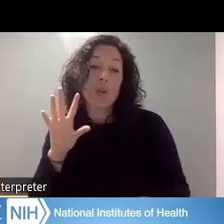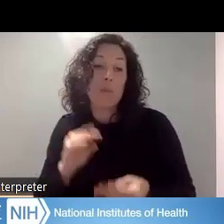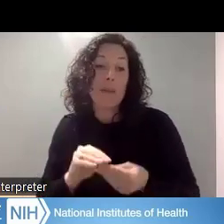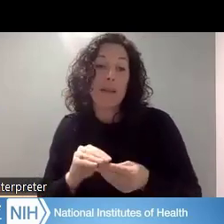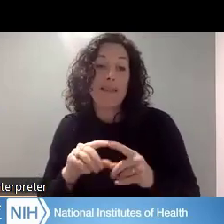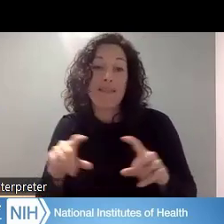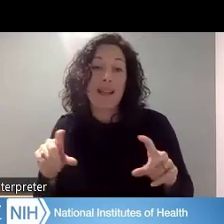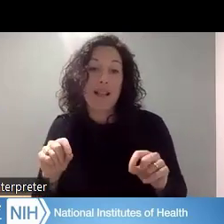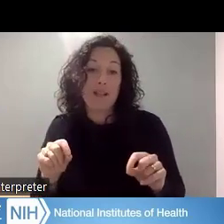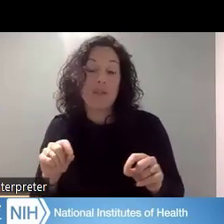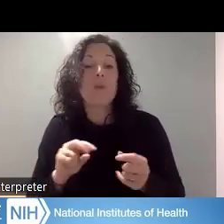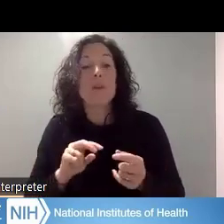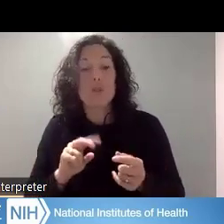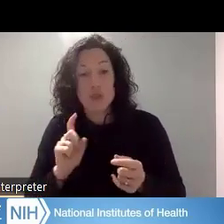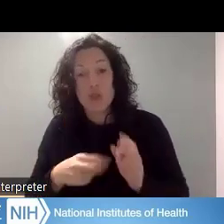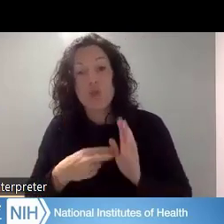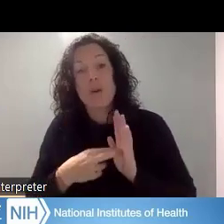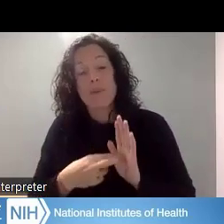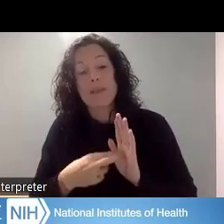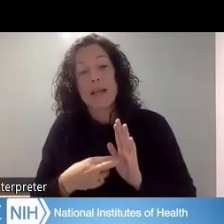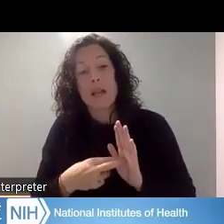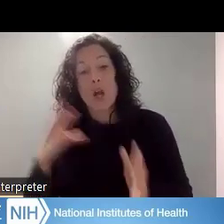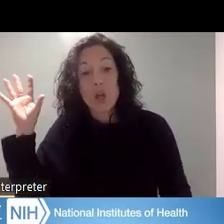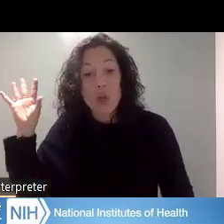And so it should represent cumulative expenditures,